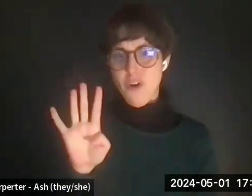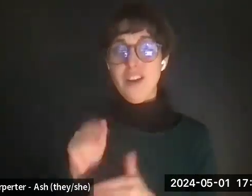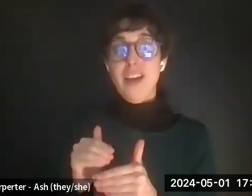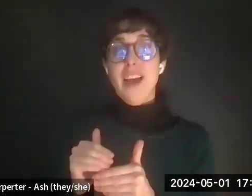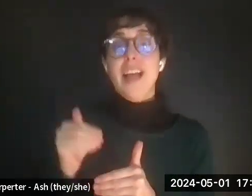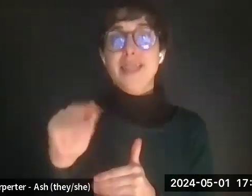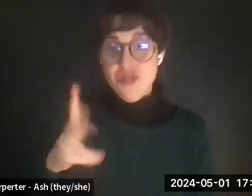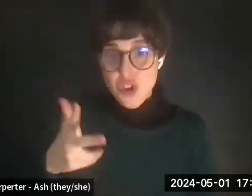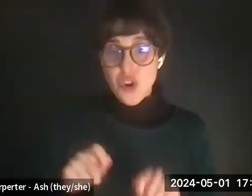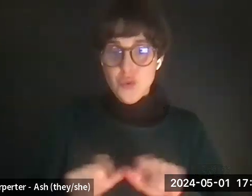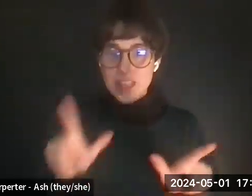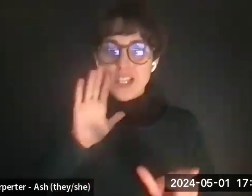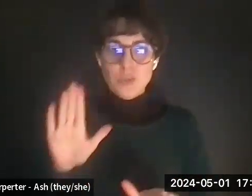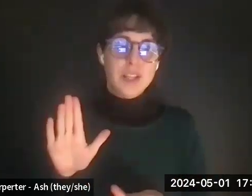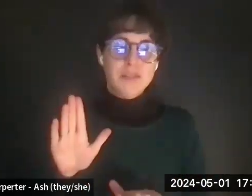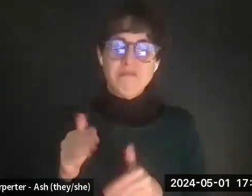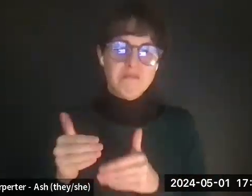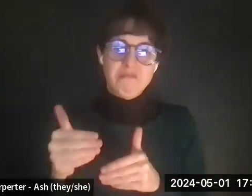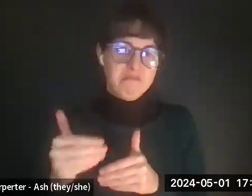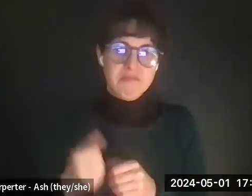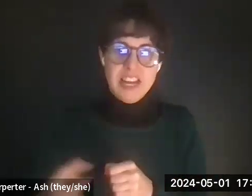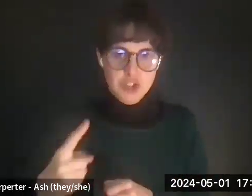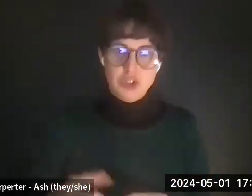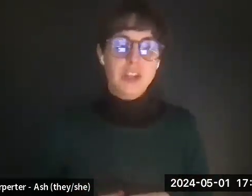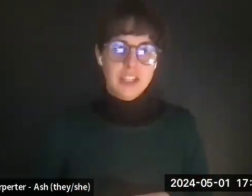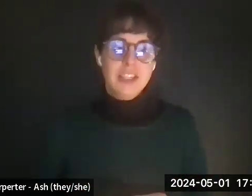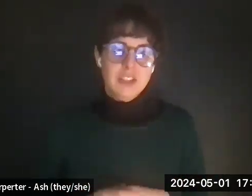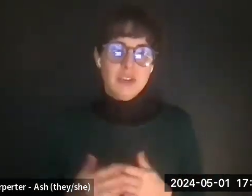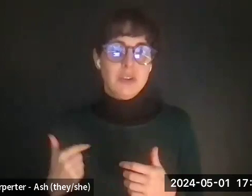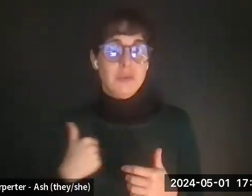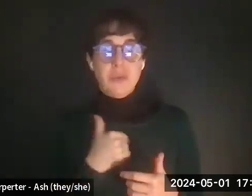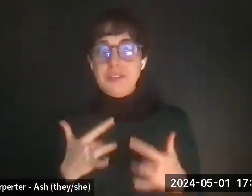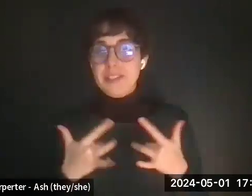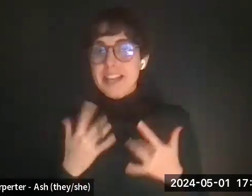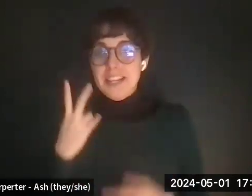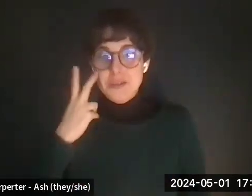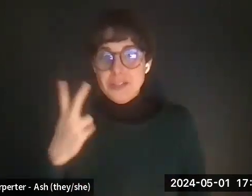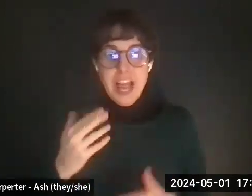and and hopeful that that will further add a lot of efficiencies to our workflows.